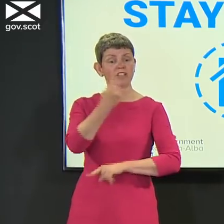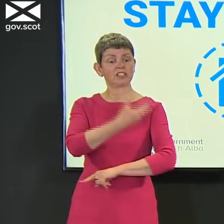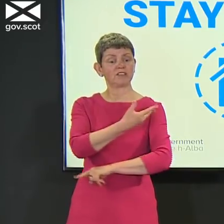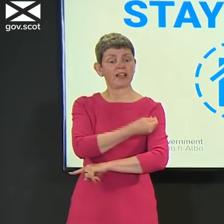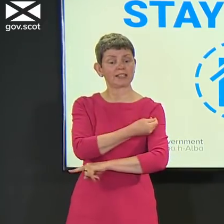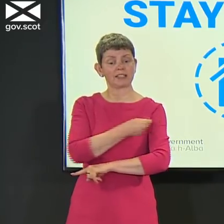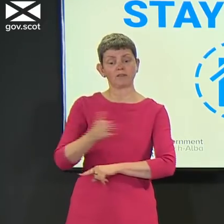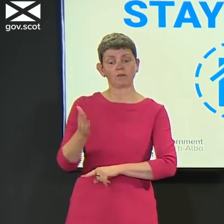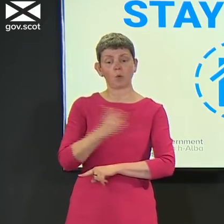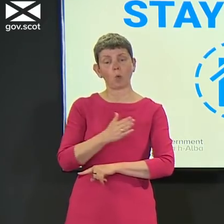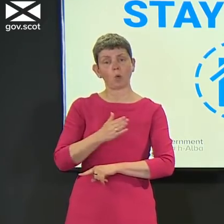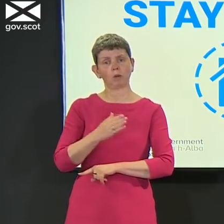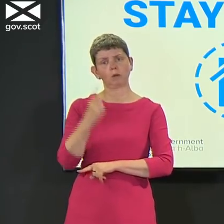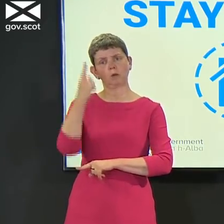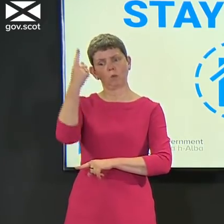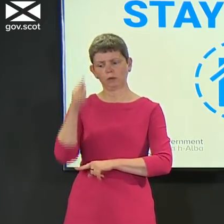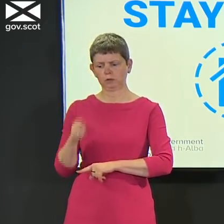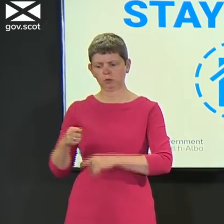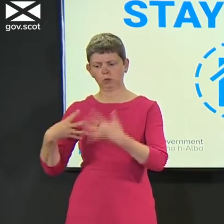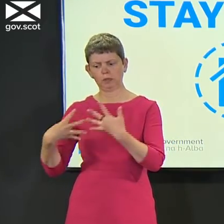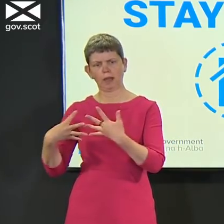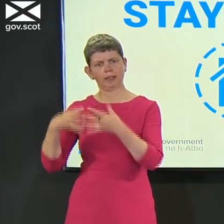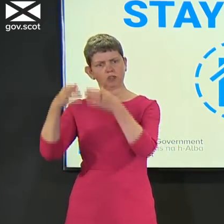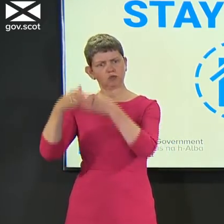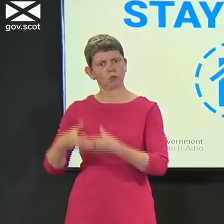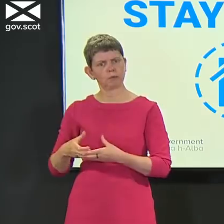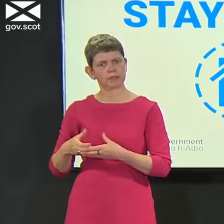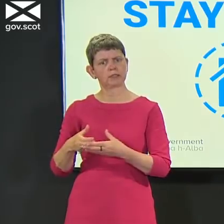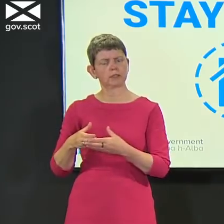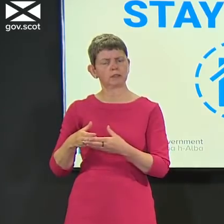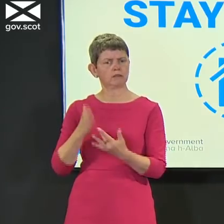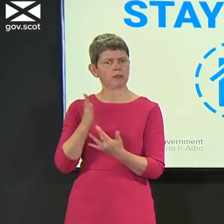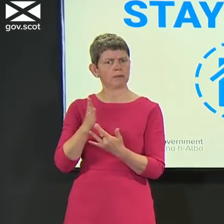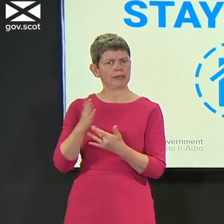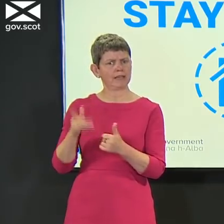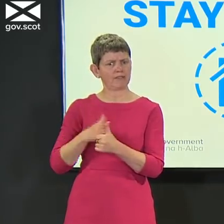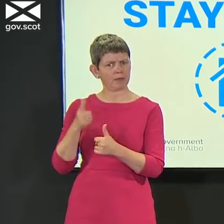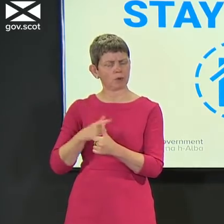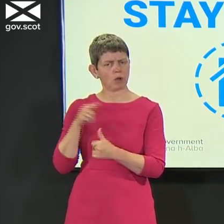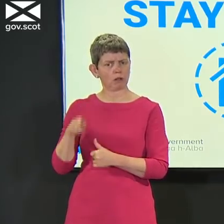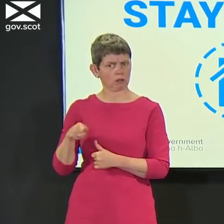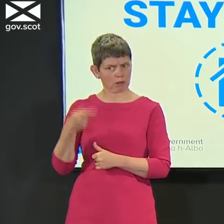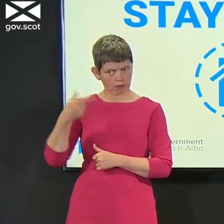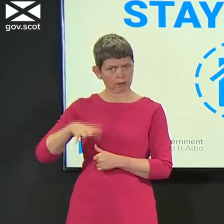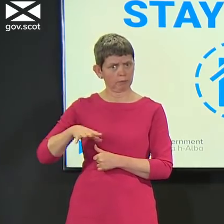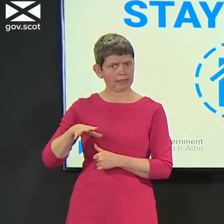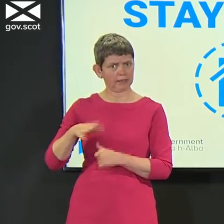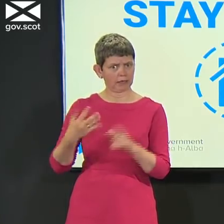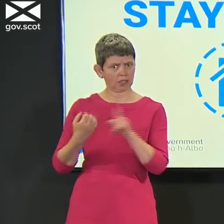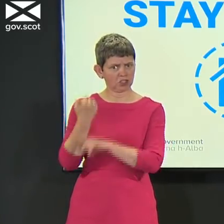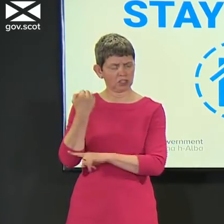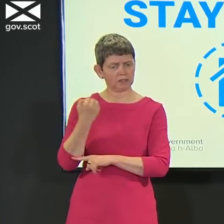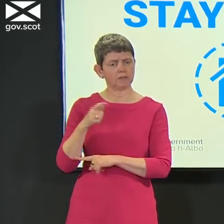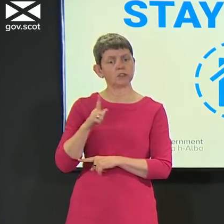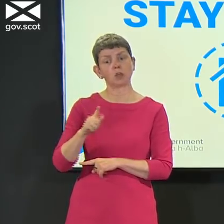JCVI priority list by the middle of this month i.e almost now it is our expectation that all of the